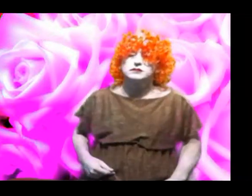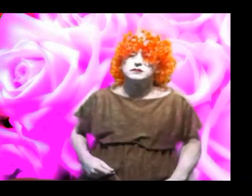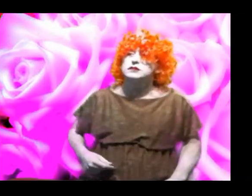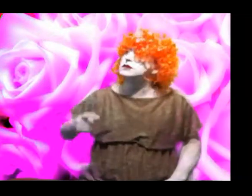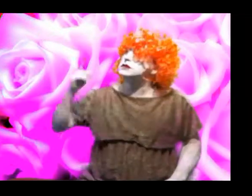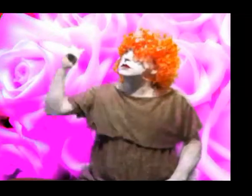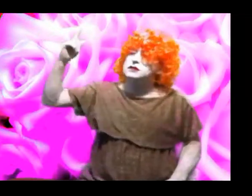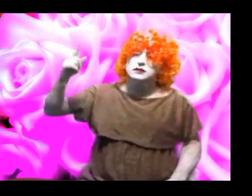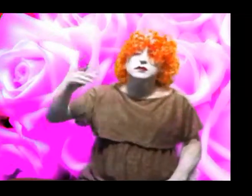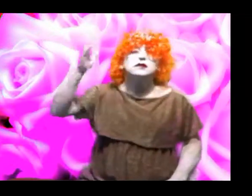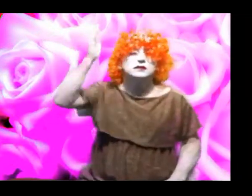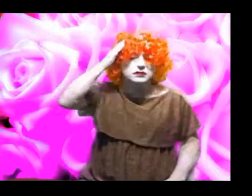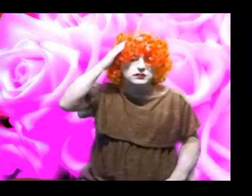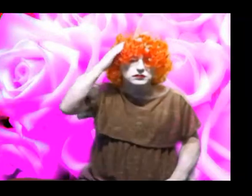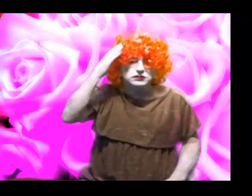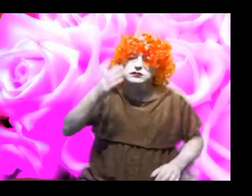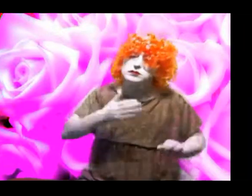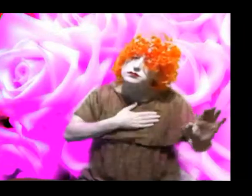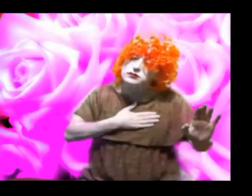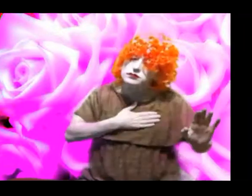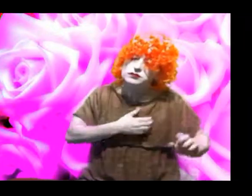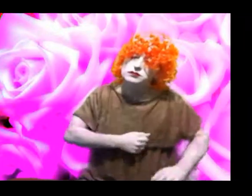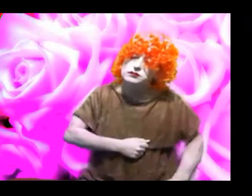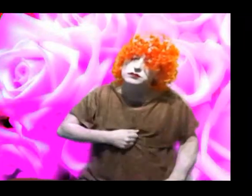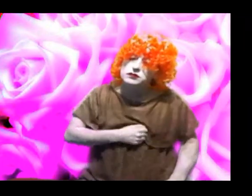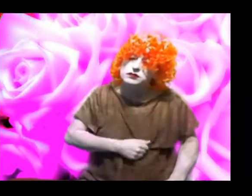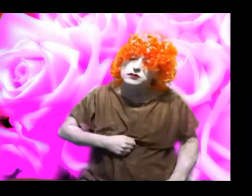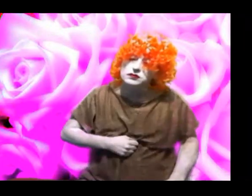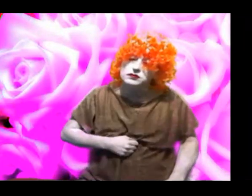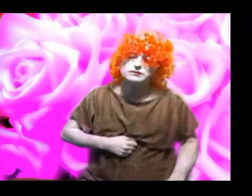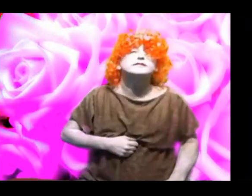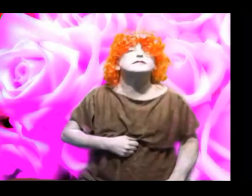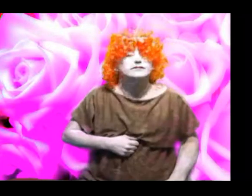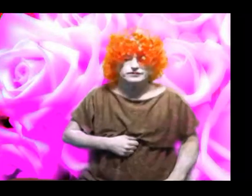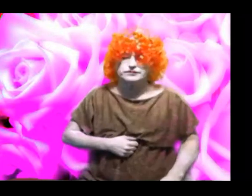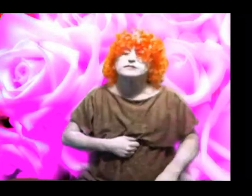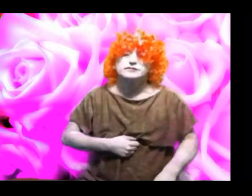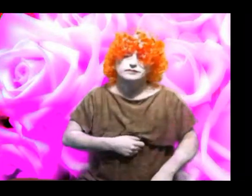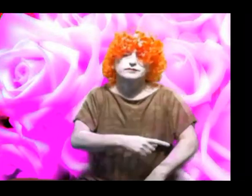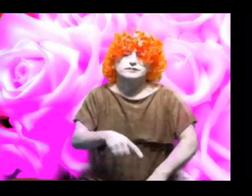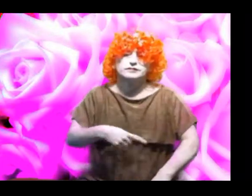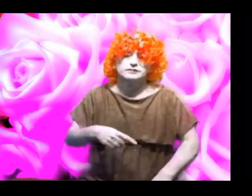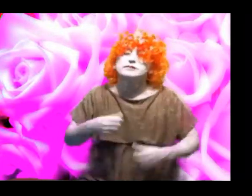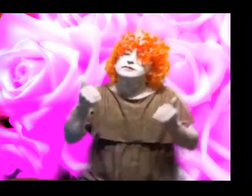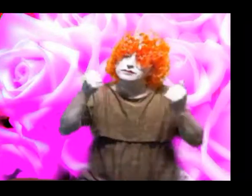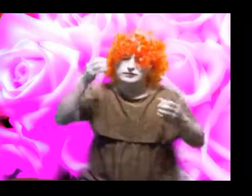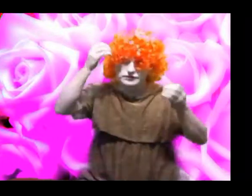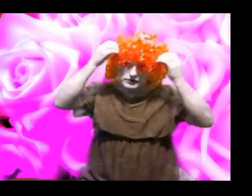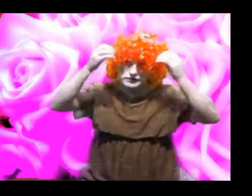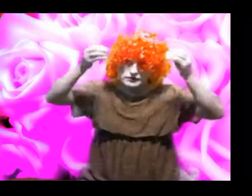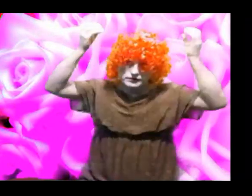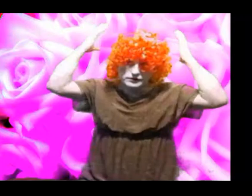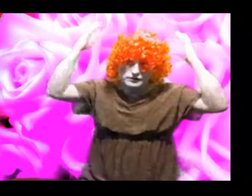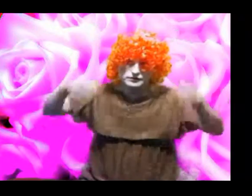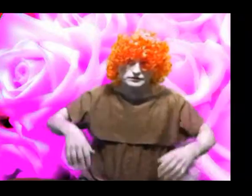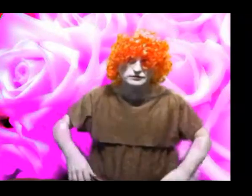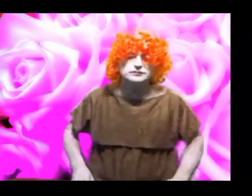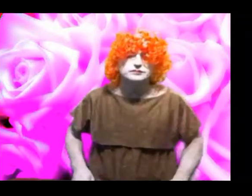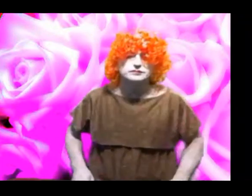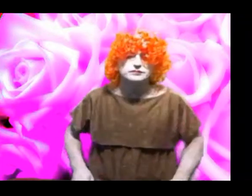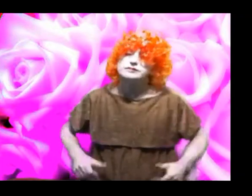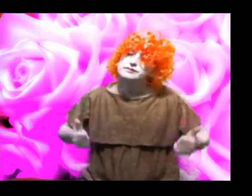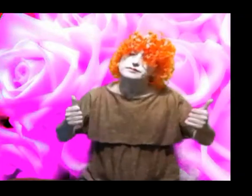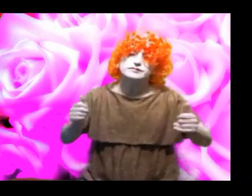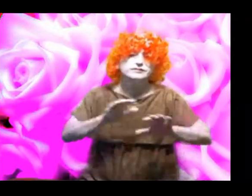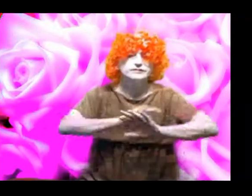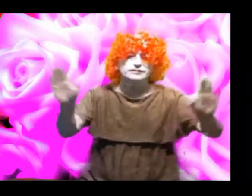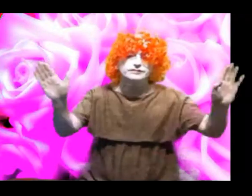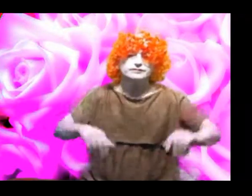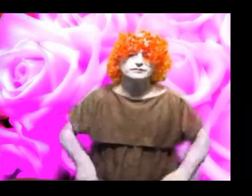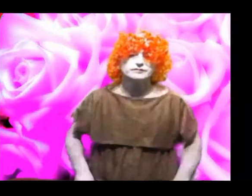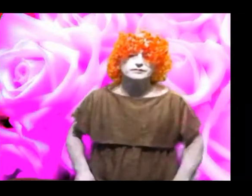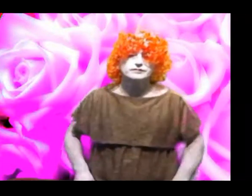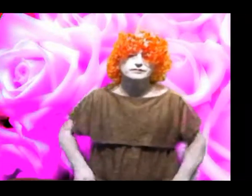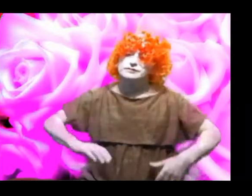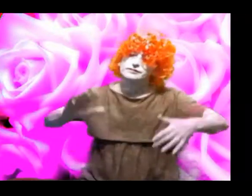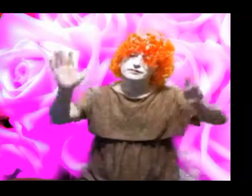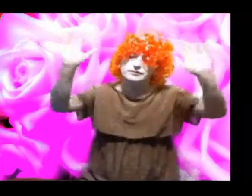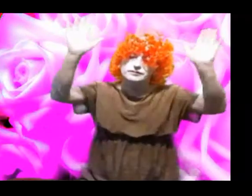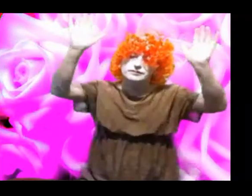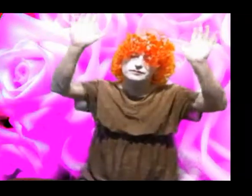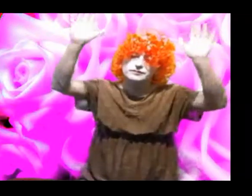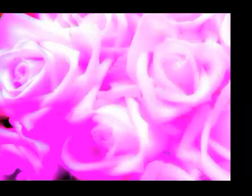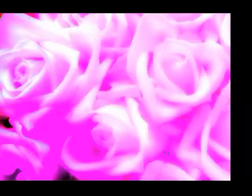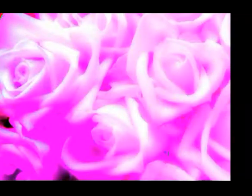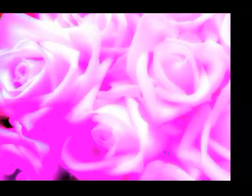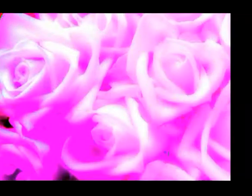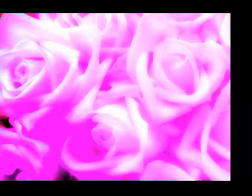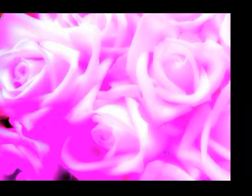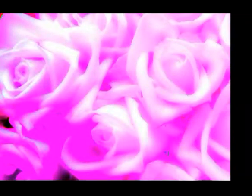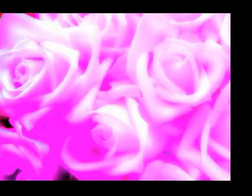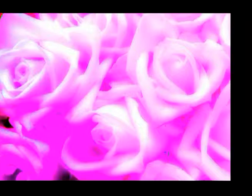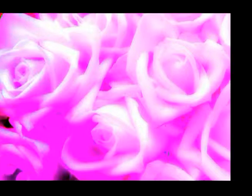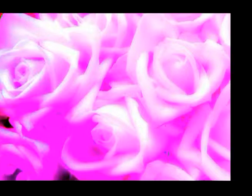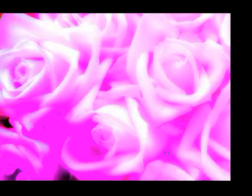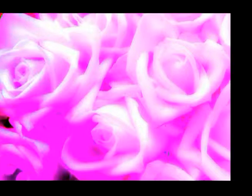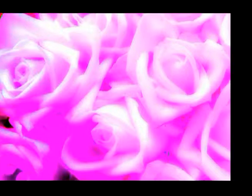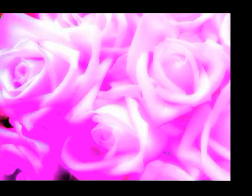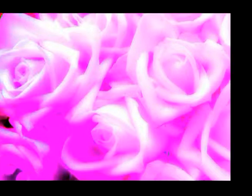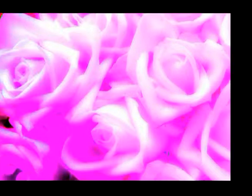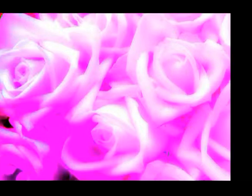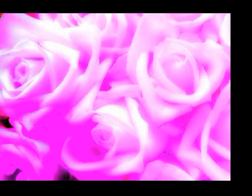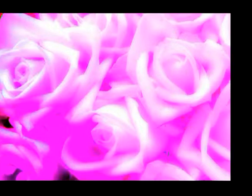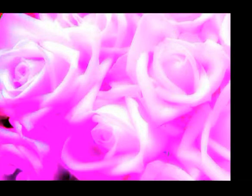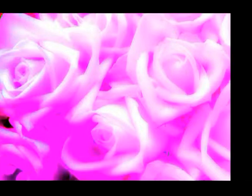If God knows that you are not going to be bad again, he'll always forgive you. Right that's it now (sings)